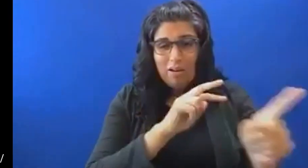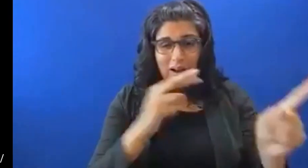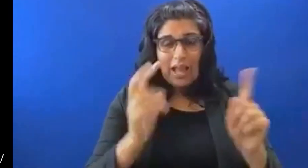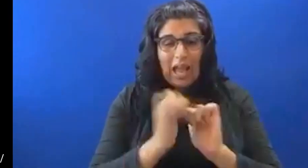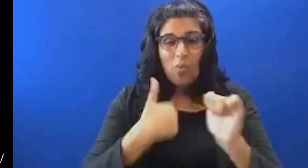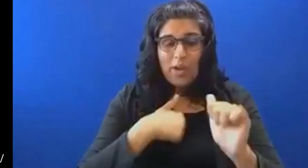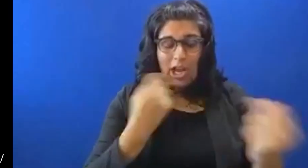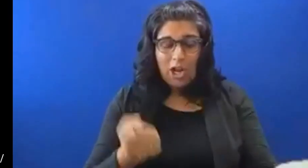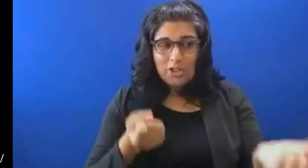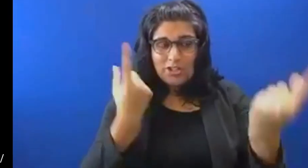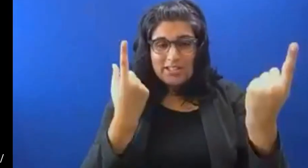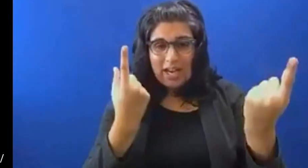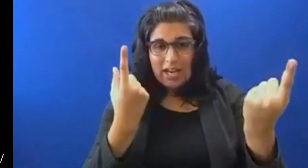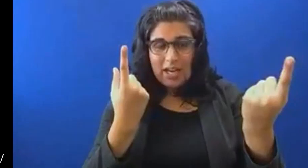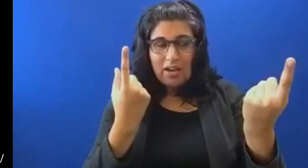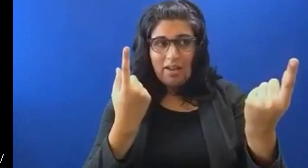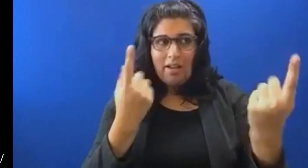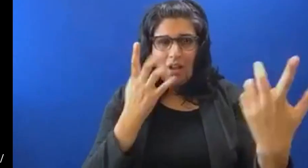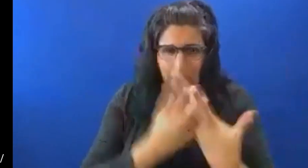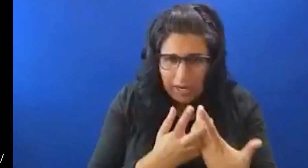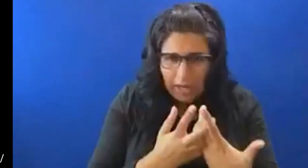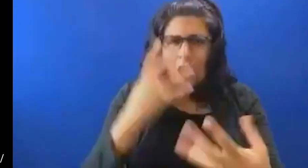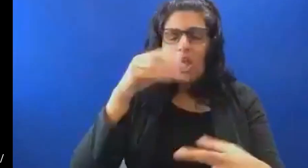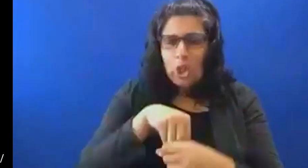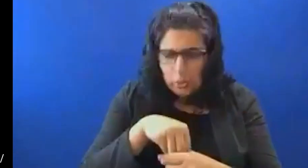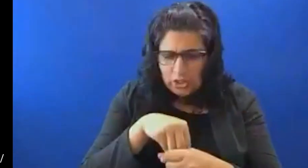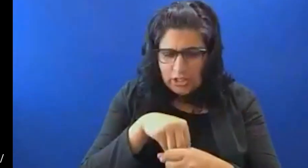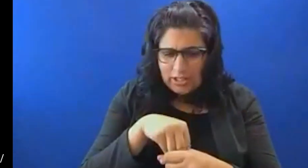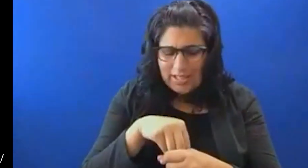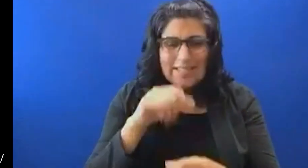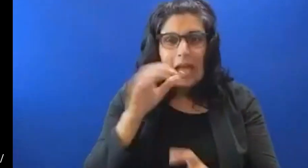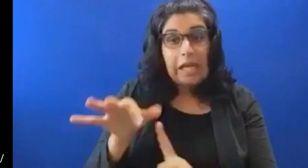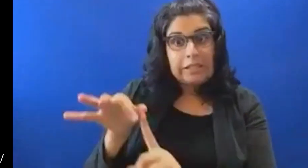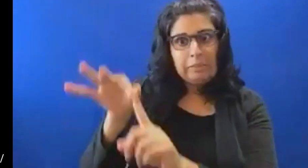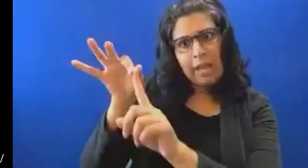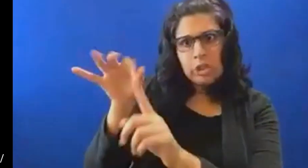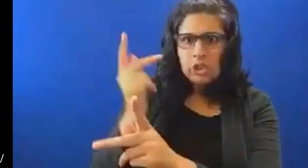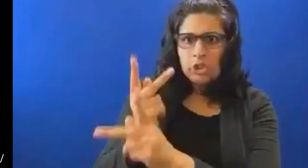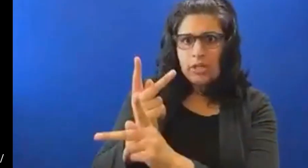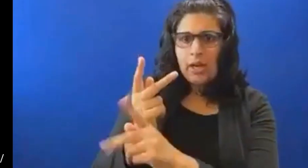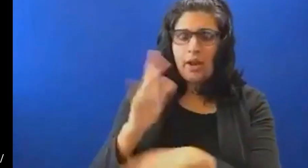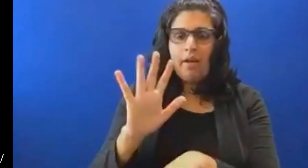and inclusion because it's not special treatment to create an atmosphere and an environment